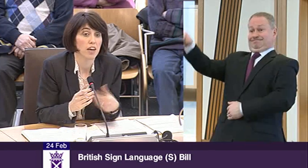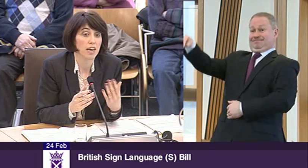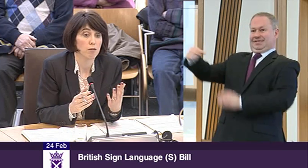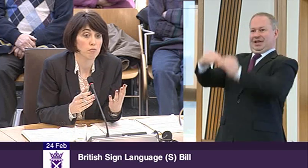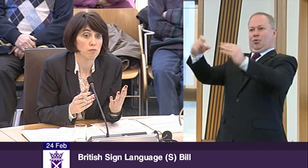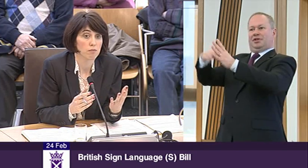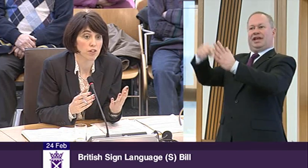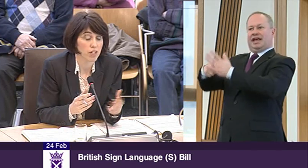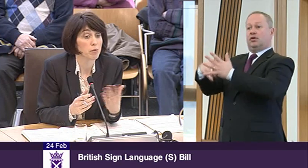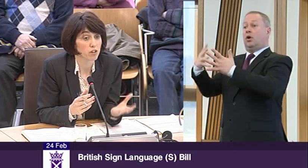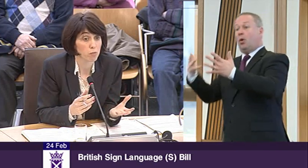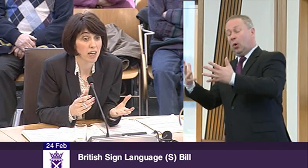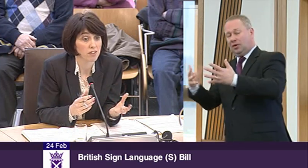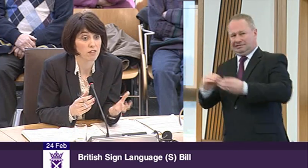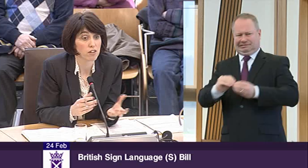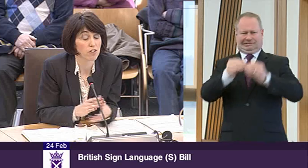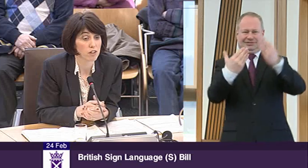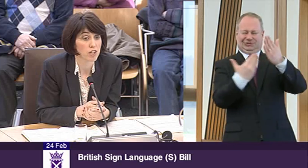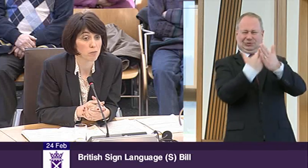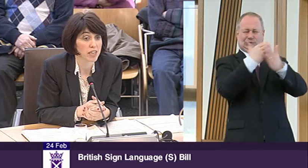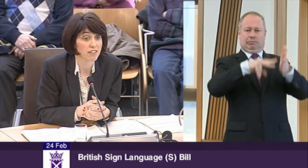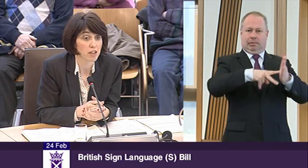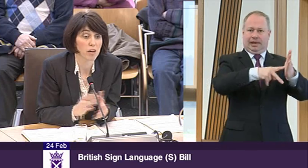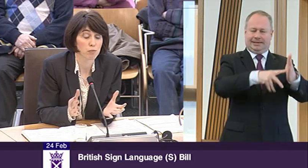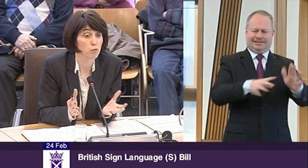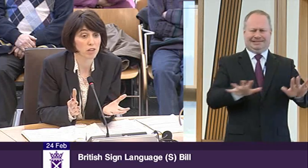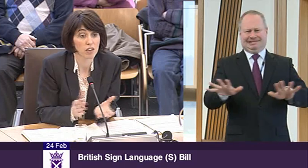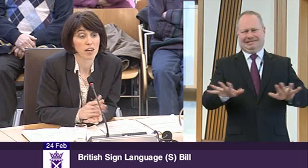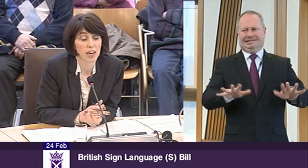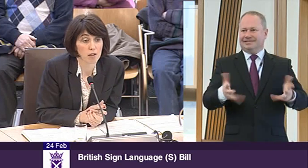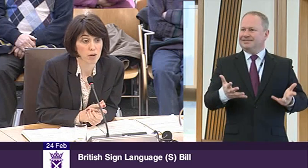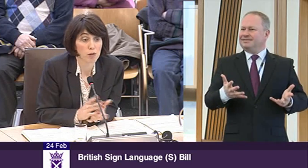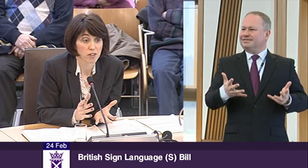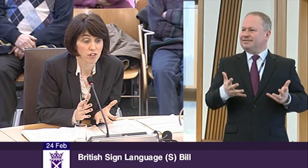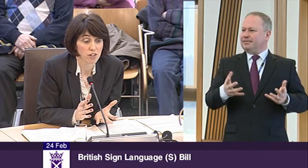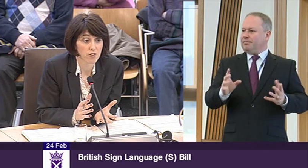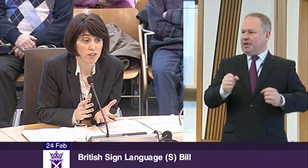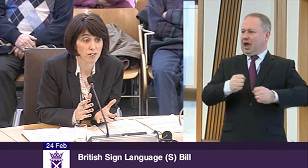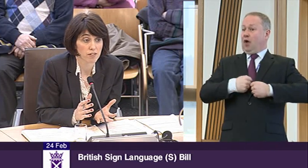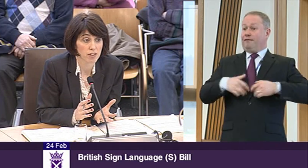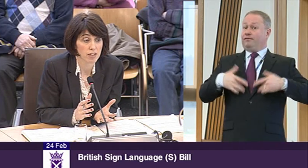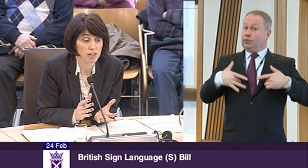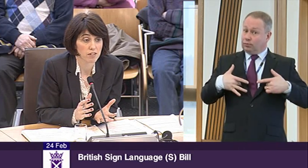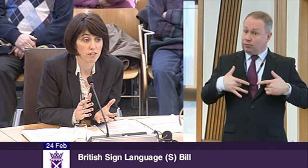on that, rather than developing new plans on BSL. We would like the Equality Act 2010